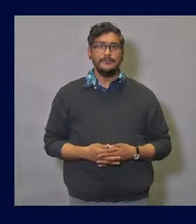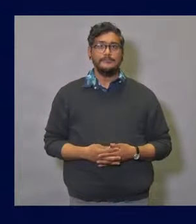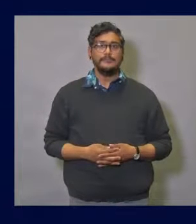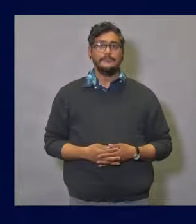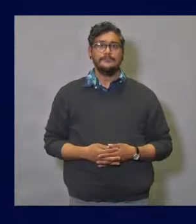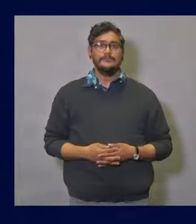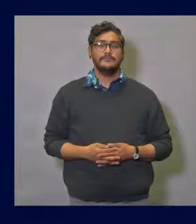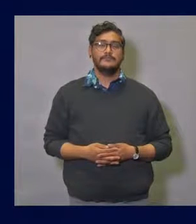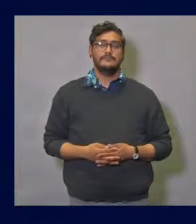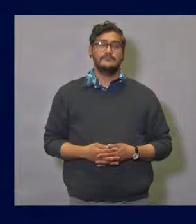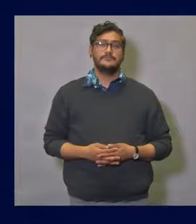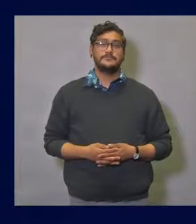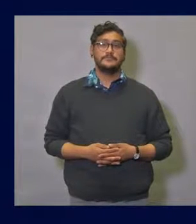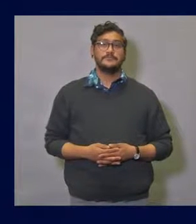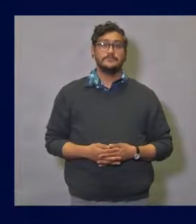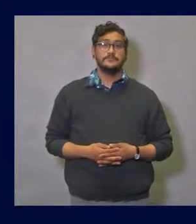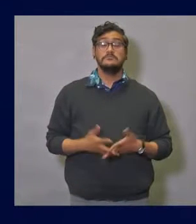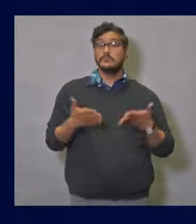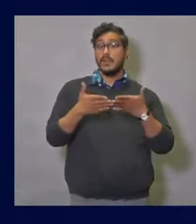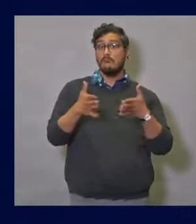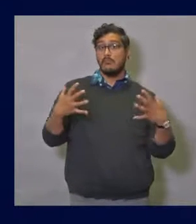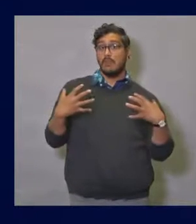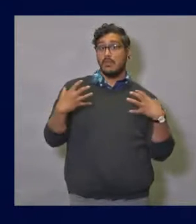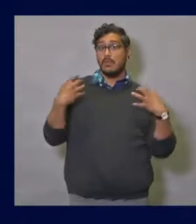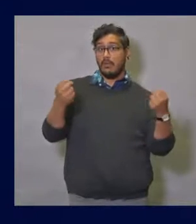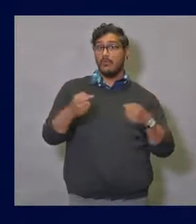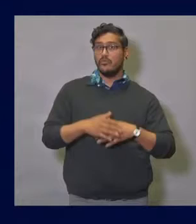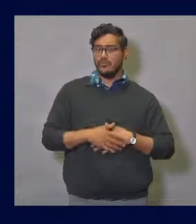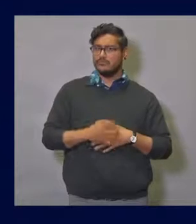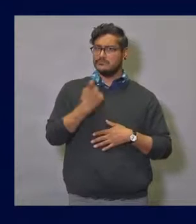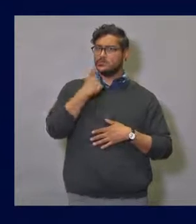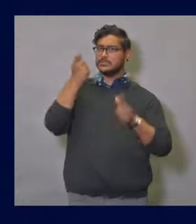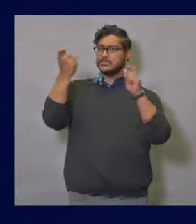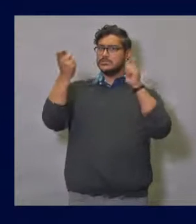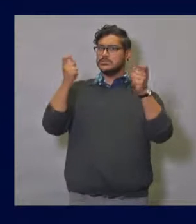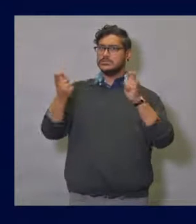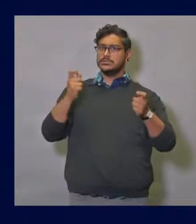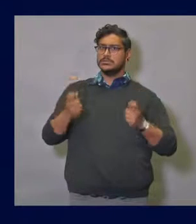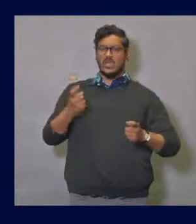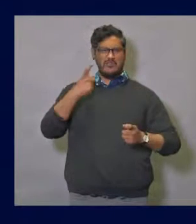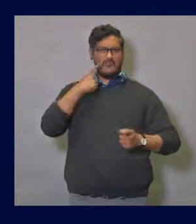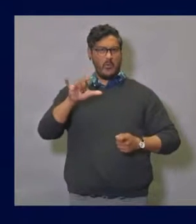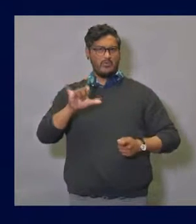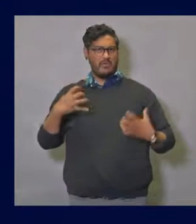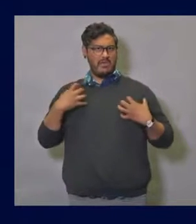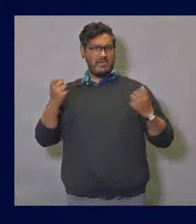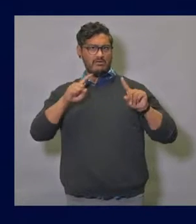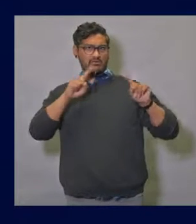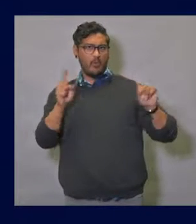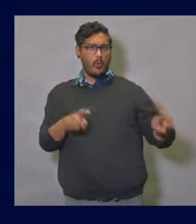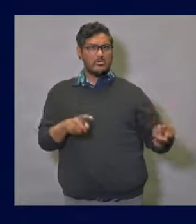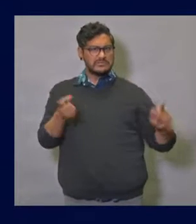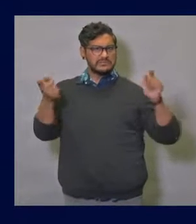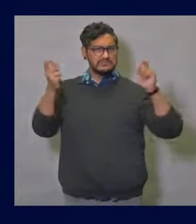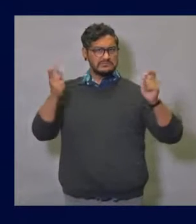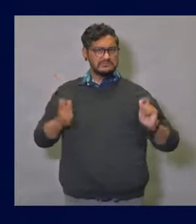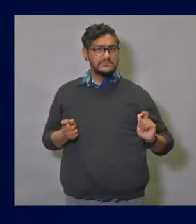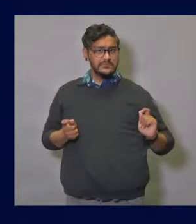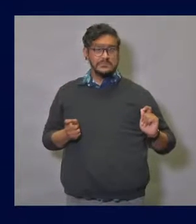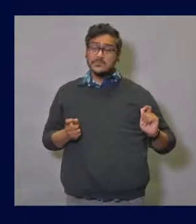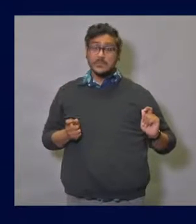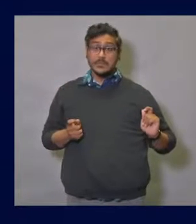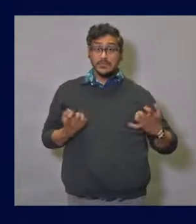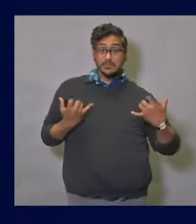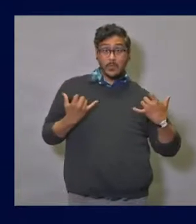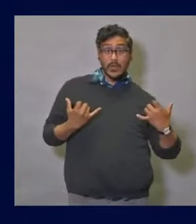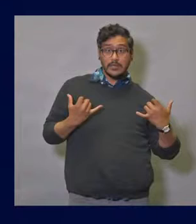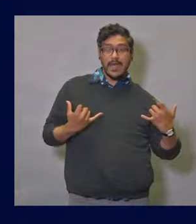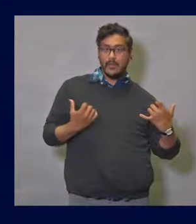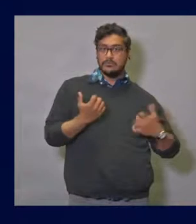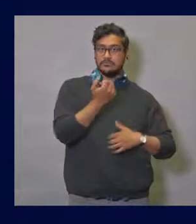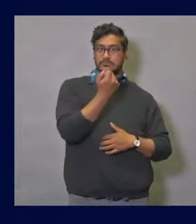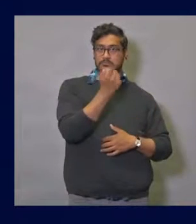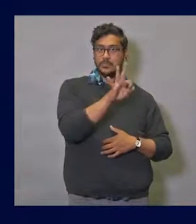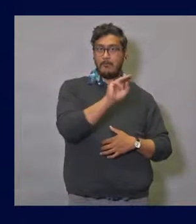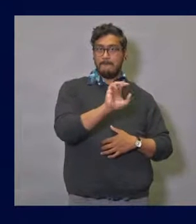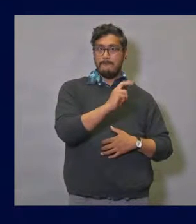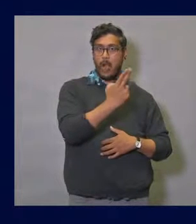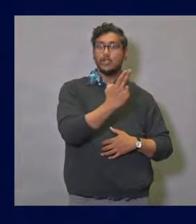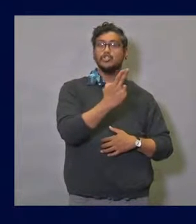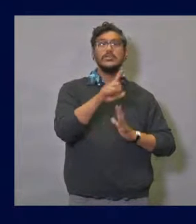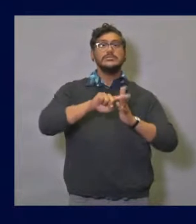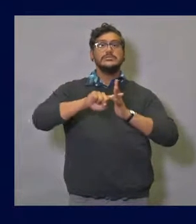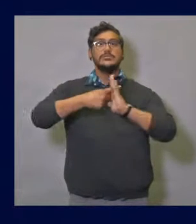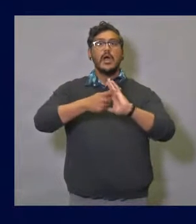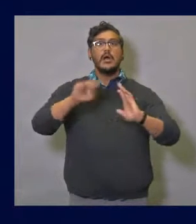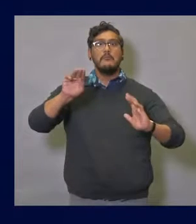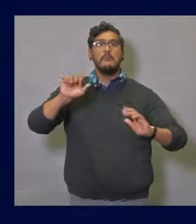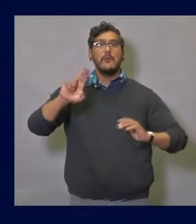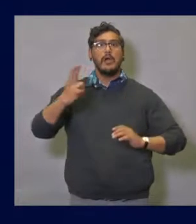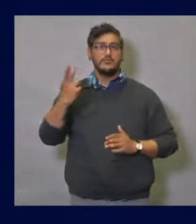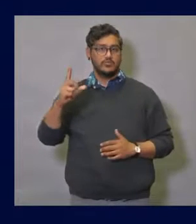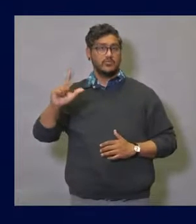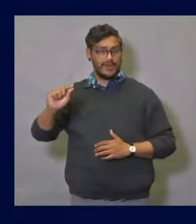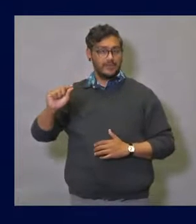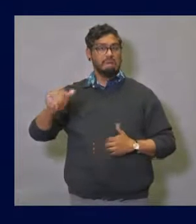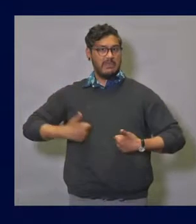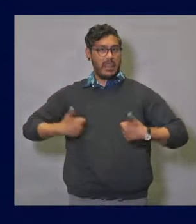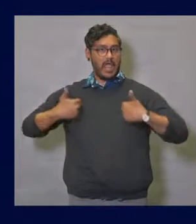Y DISMINUCIÓN DE CASOS